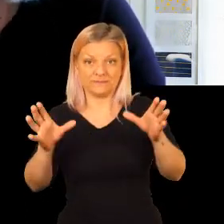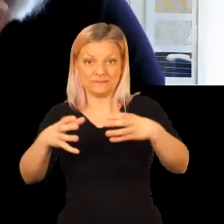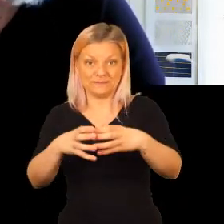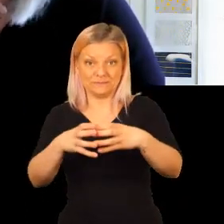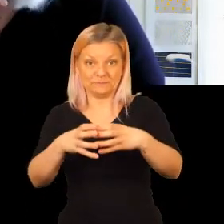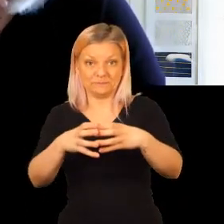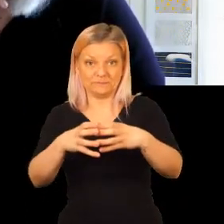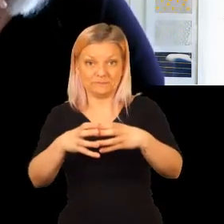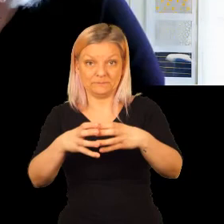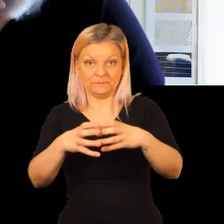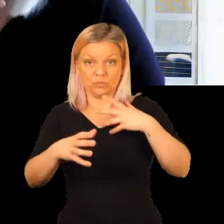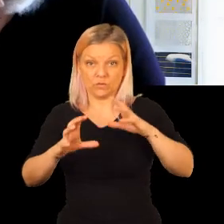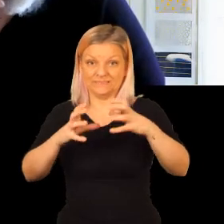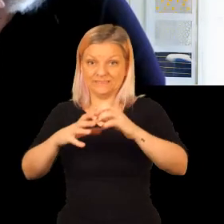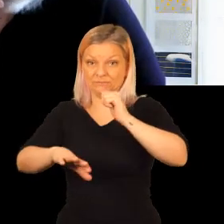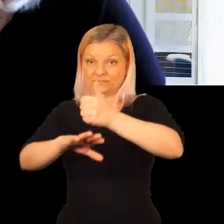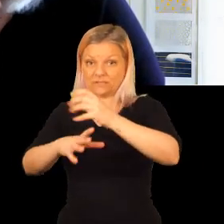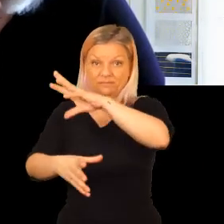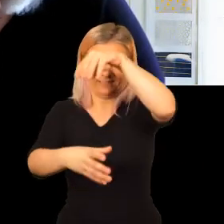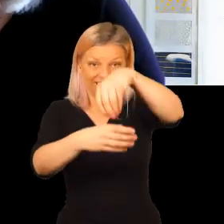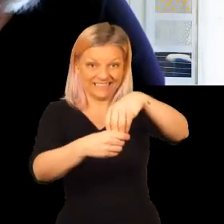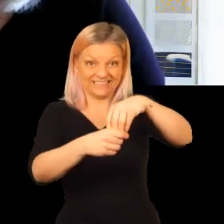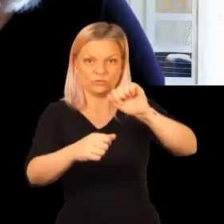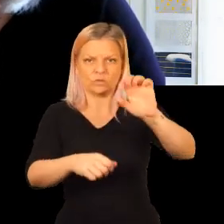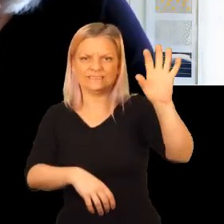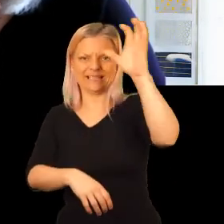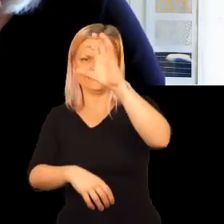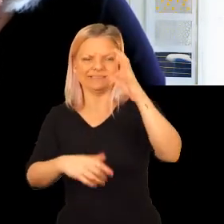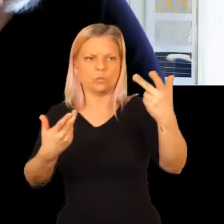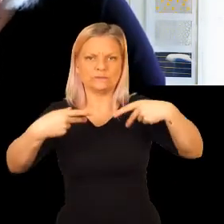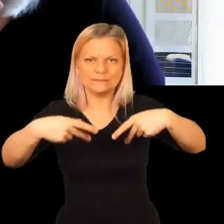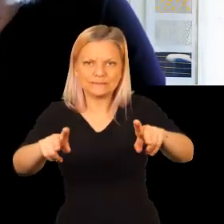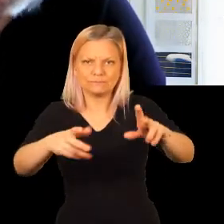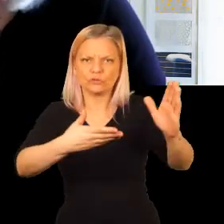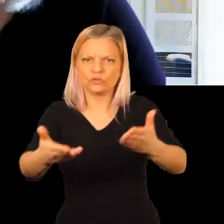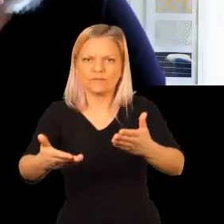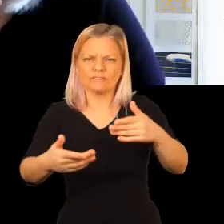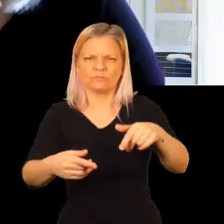you want a team of peer workers you want to set up something within your state or system or service